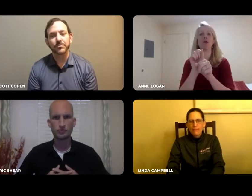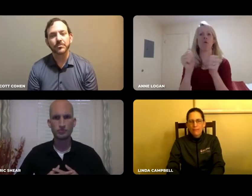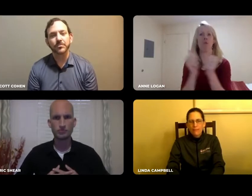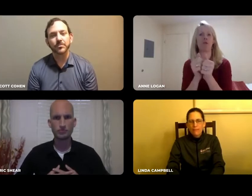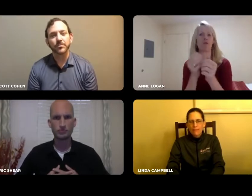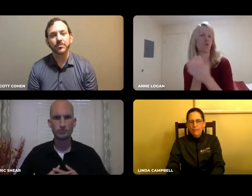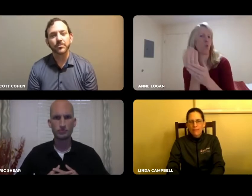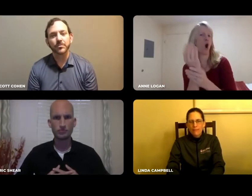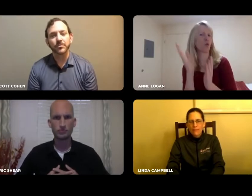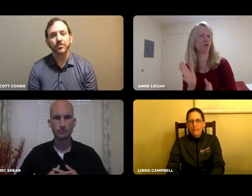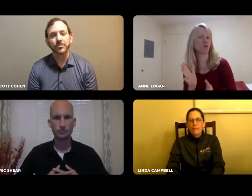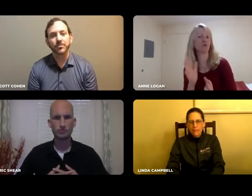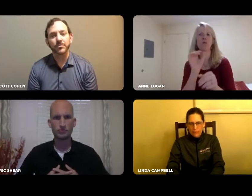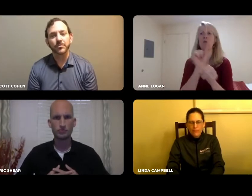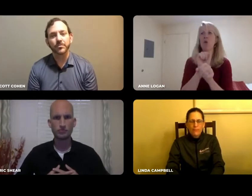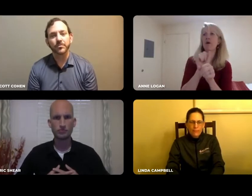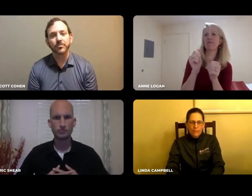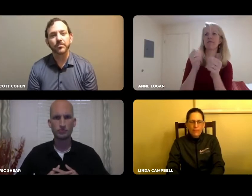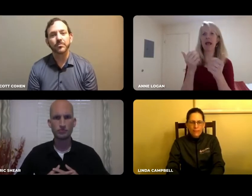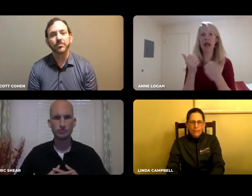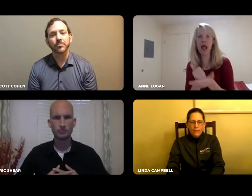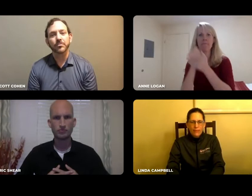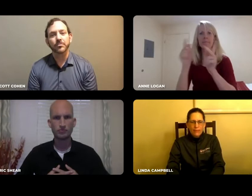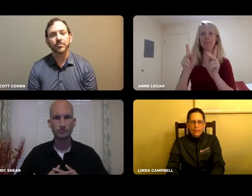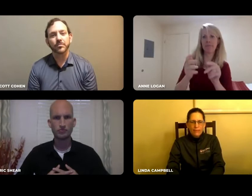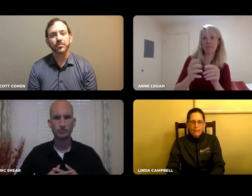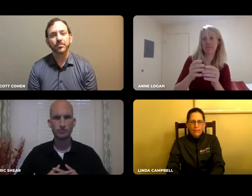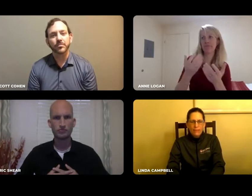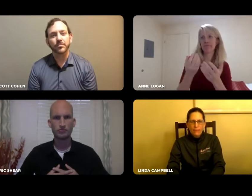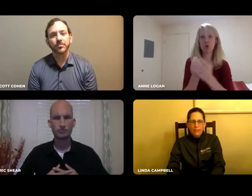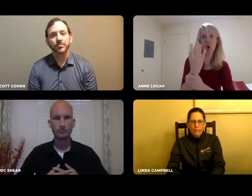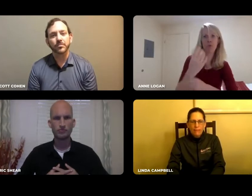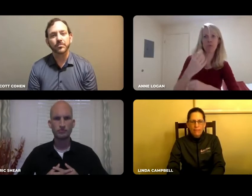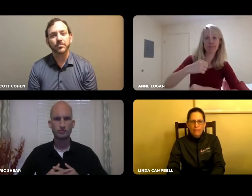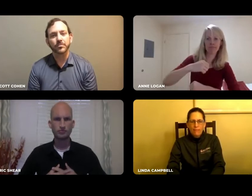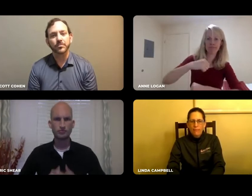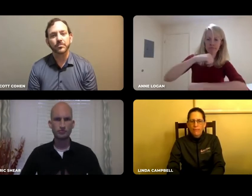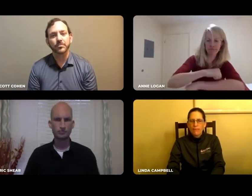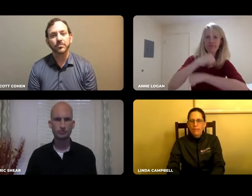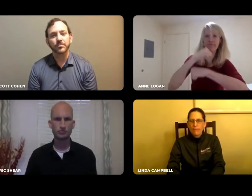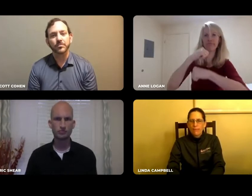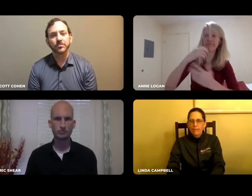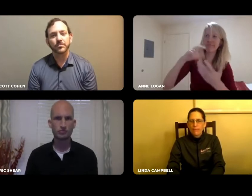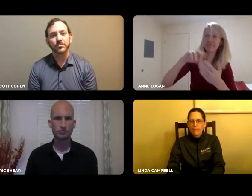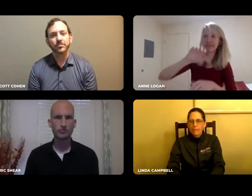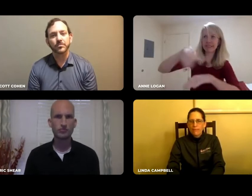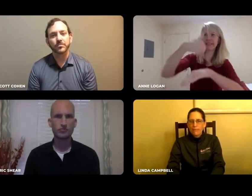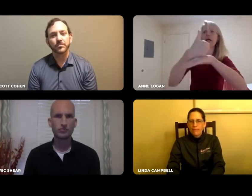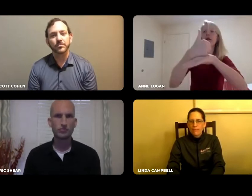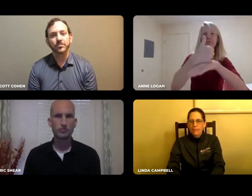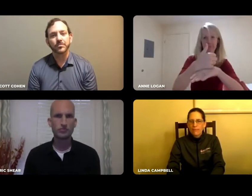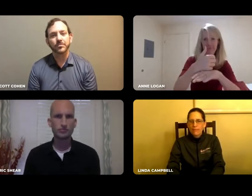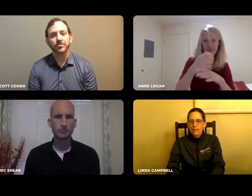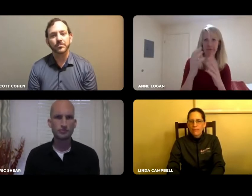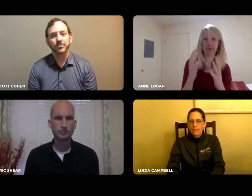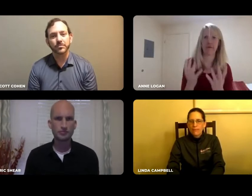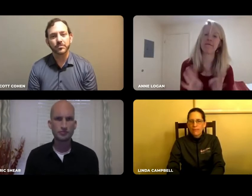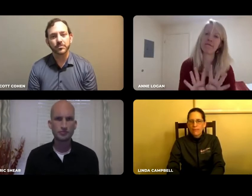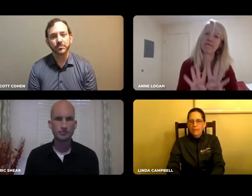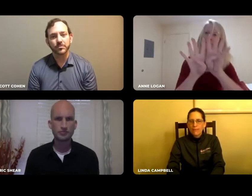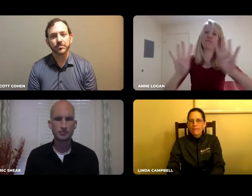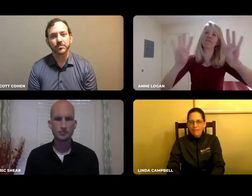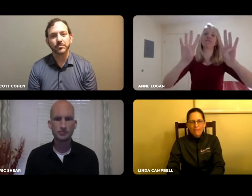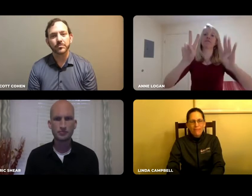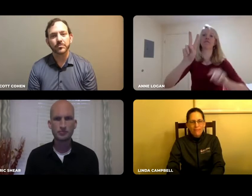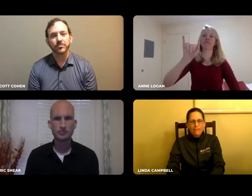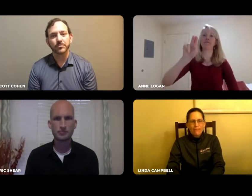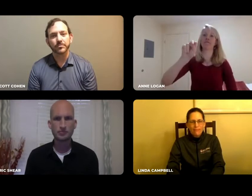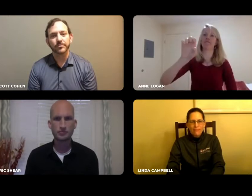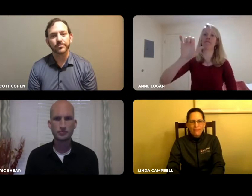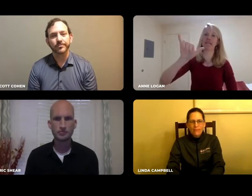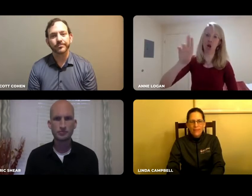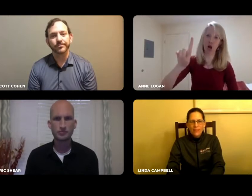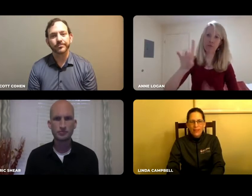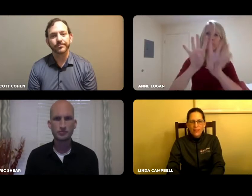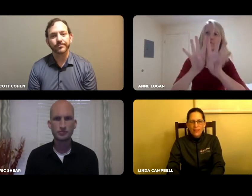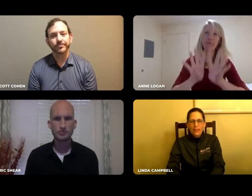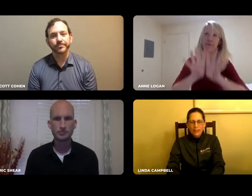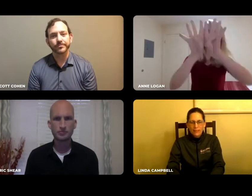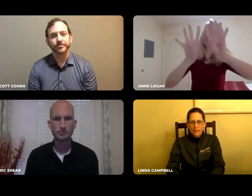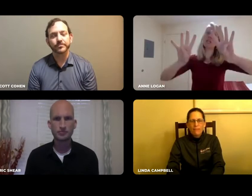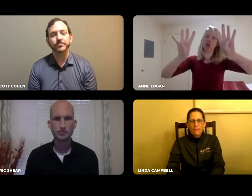Work with growers, help people set up their vineyards.